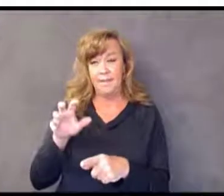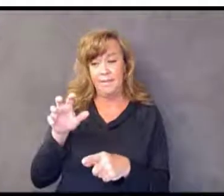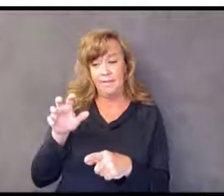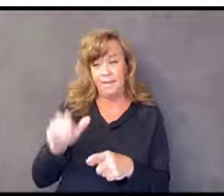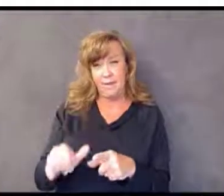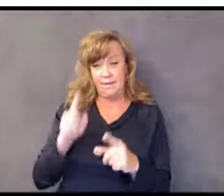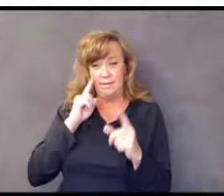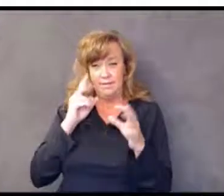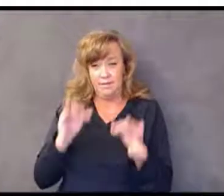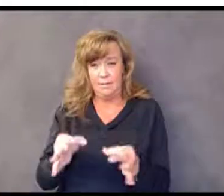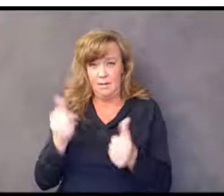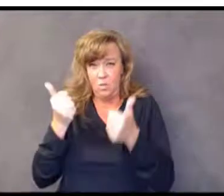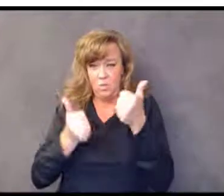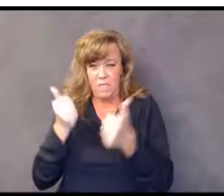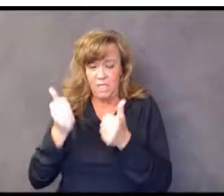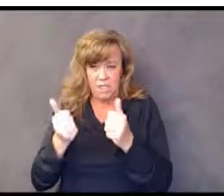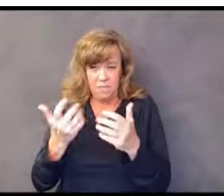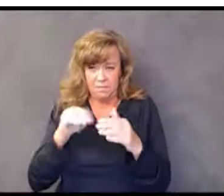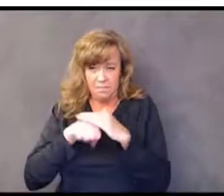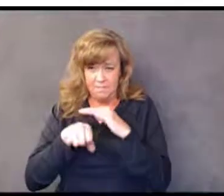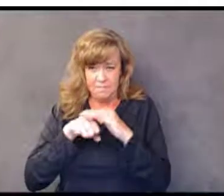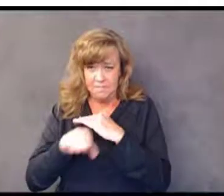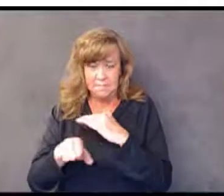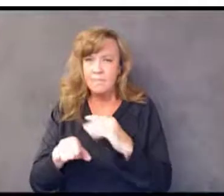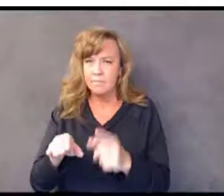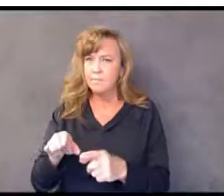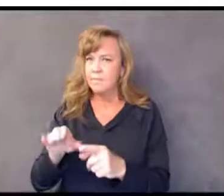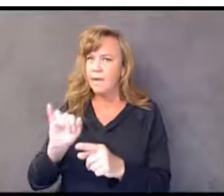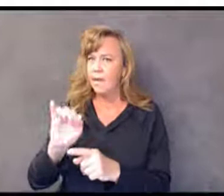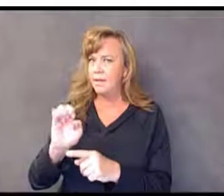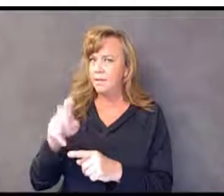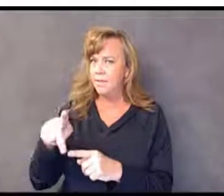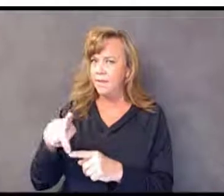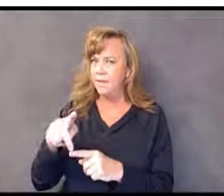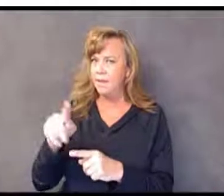and documented in the students 504 plan or IEP.